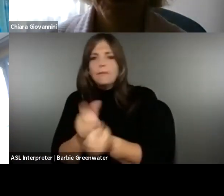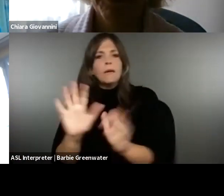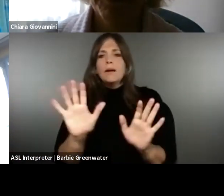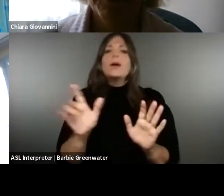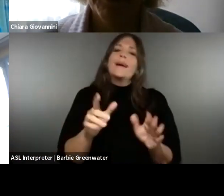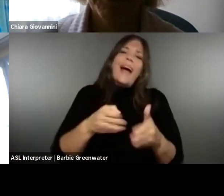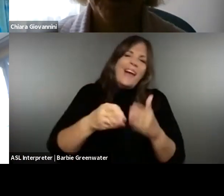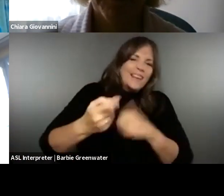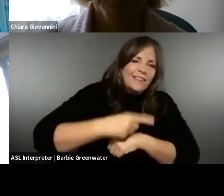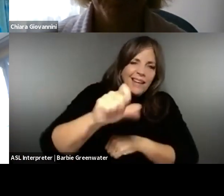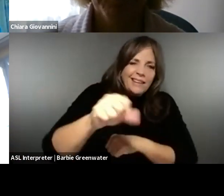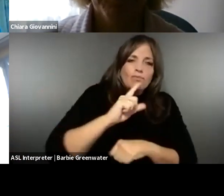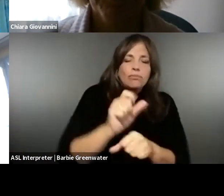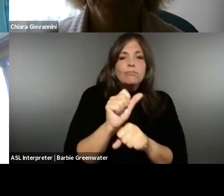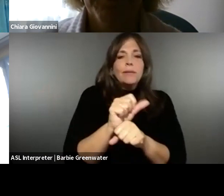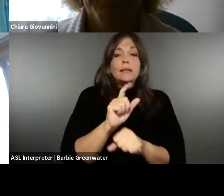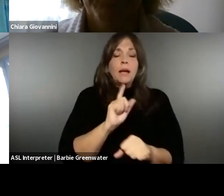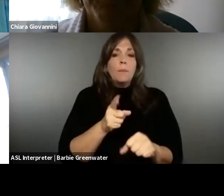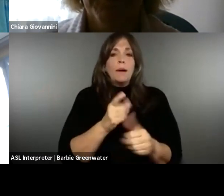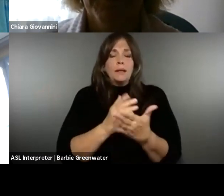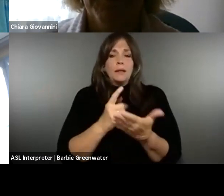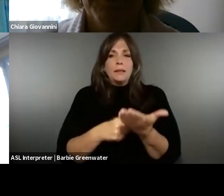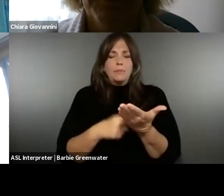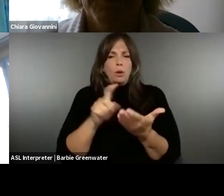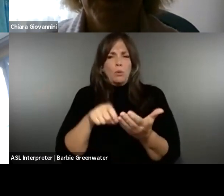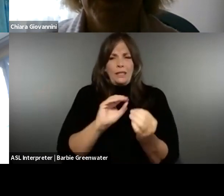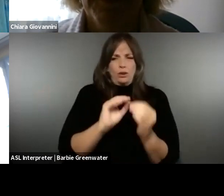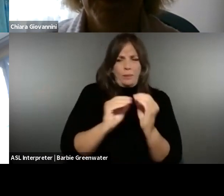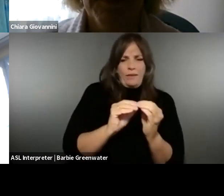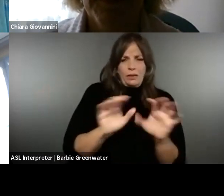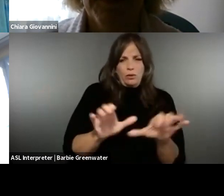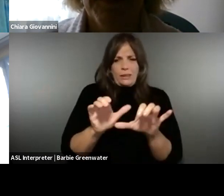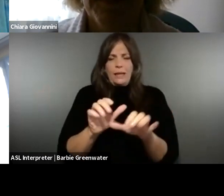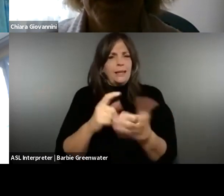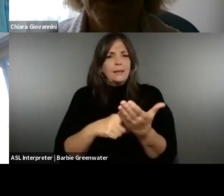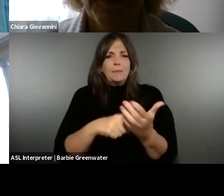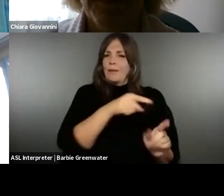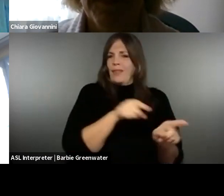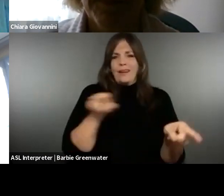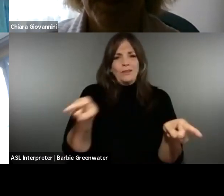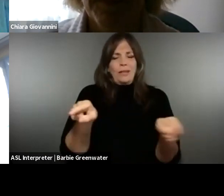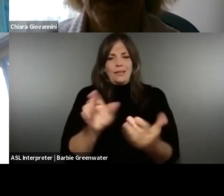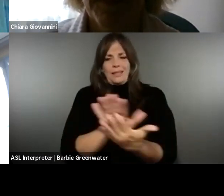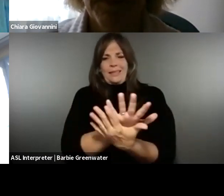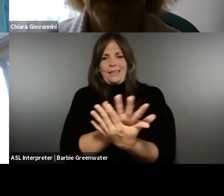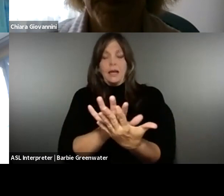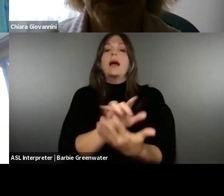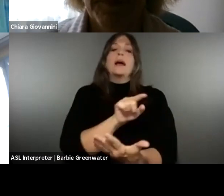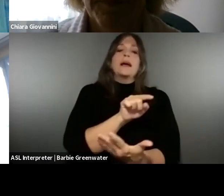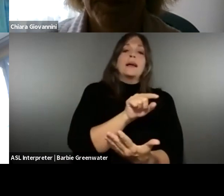issue where often it's not black or white. It's compliant or not client. At the end of the day it is, but the technical solutions and what needs to